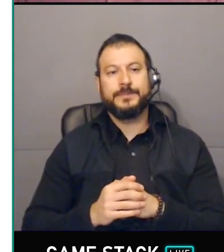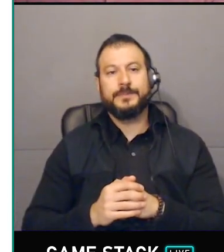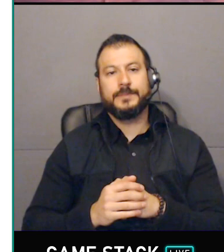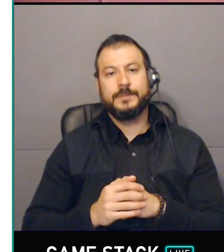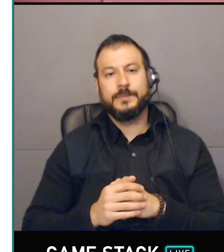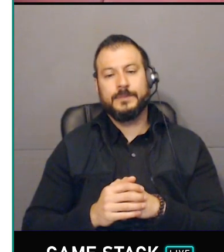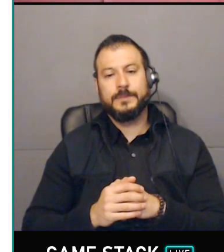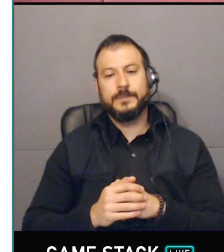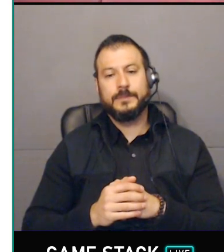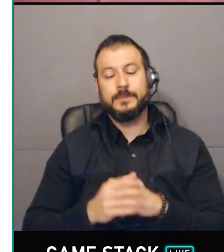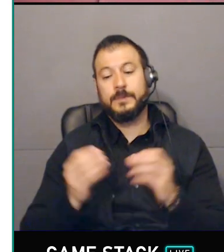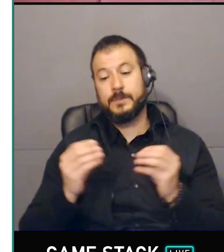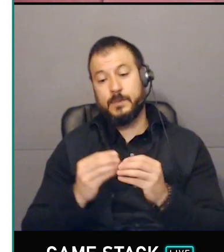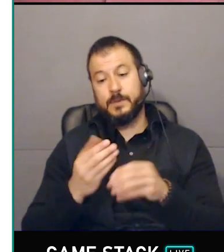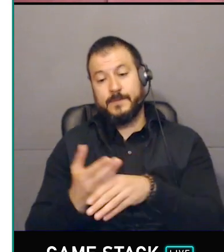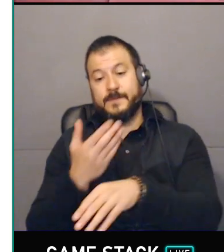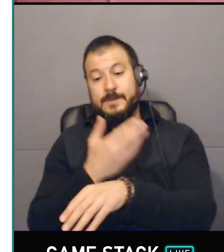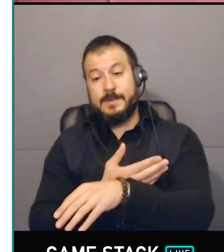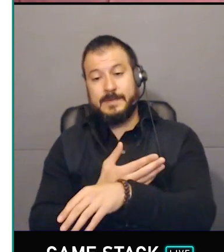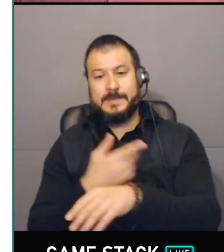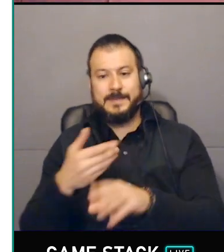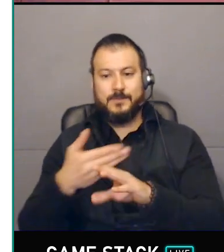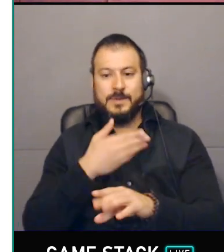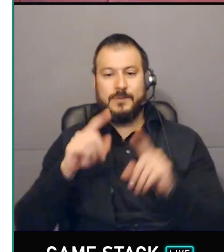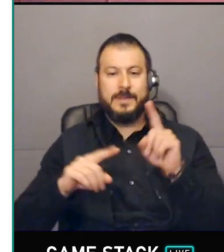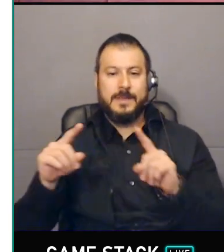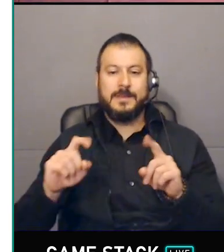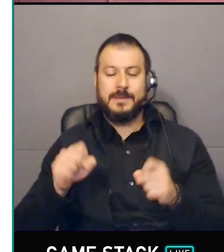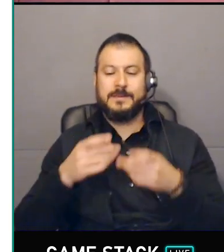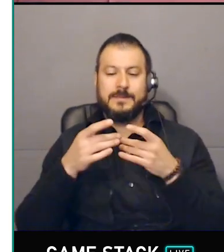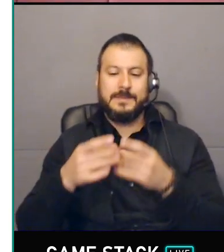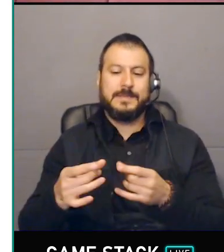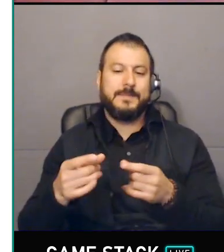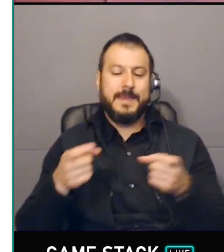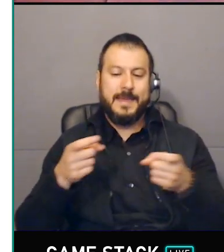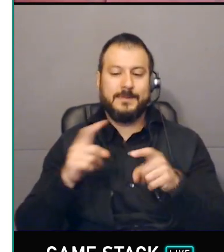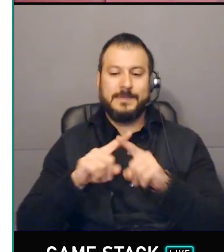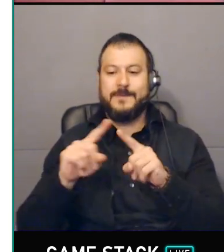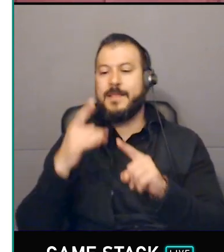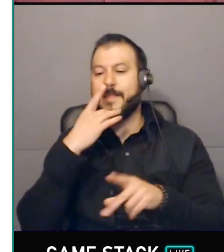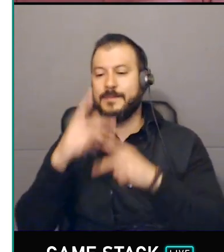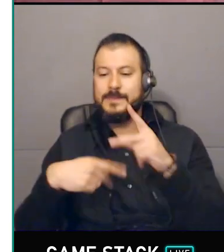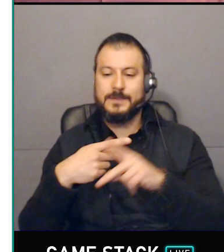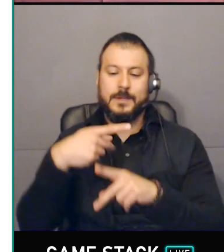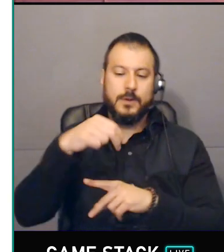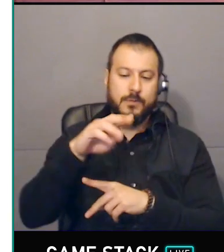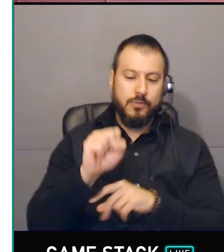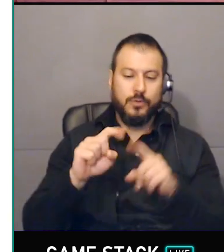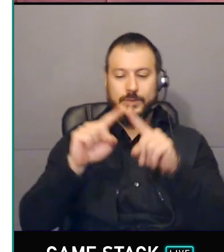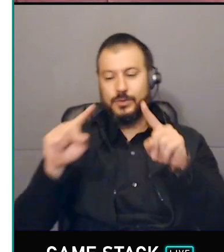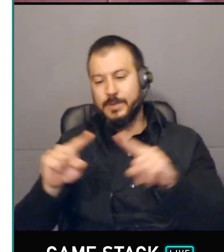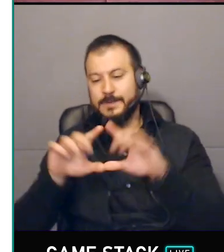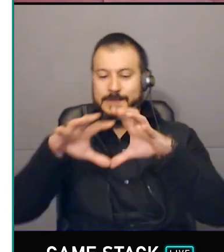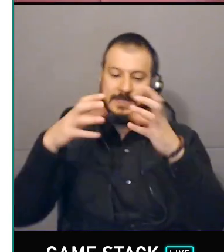An additional advantage of this pre-randomization is it seamlessly handles multiple different light types, for instance probes, triangles, spheres,